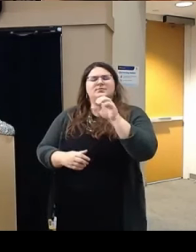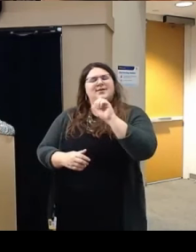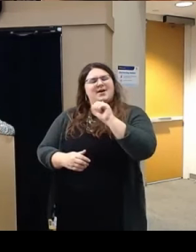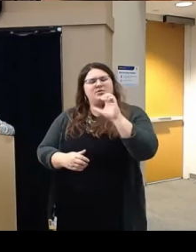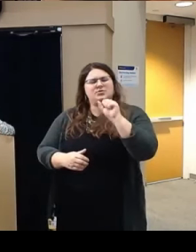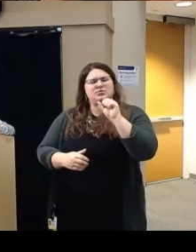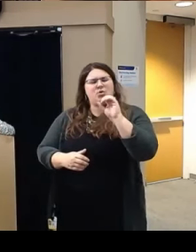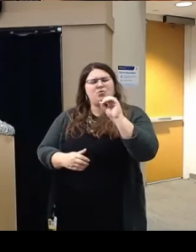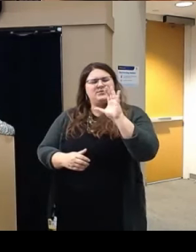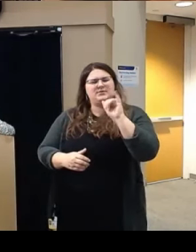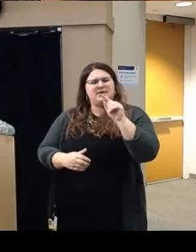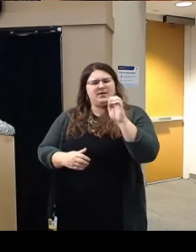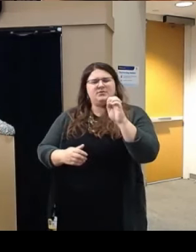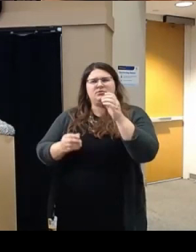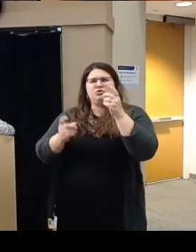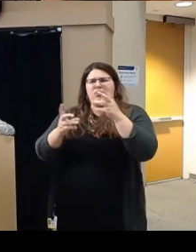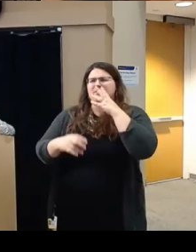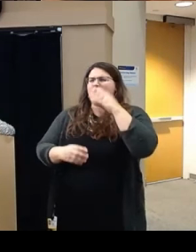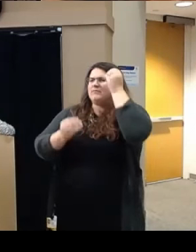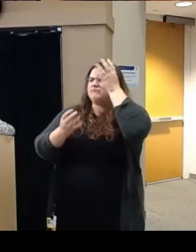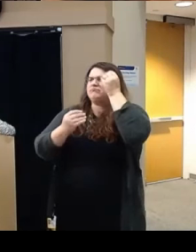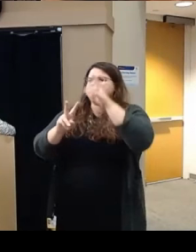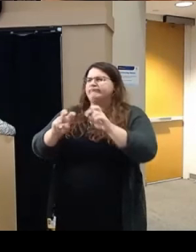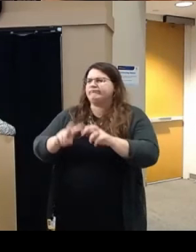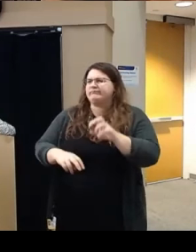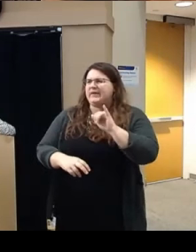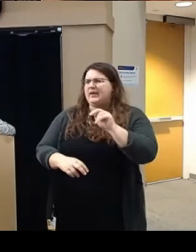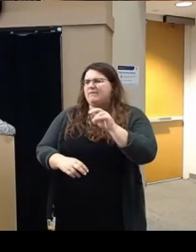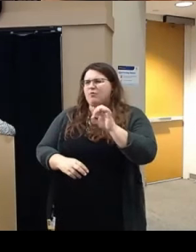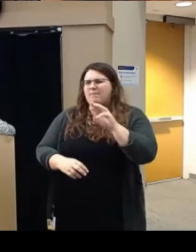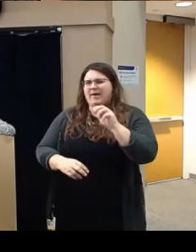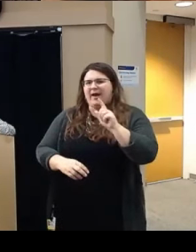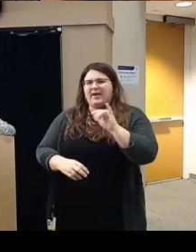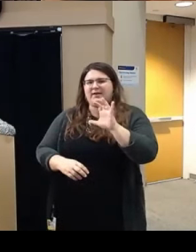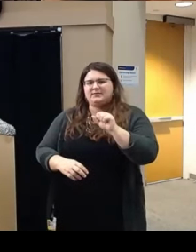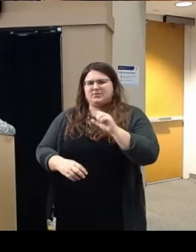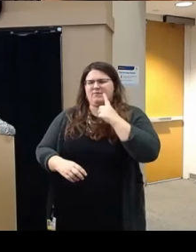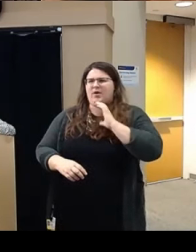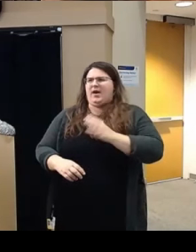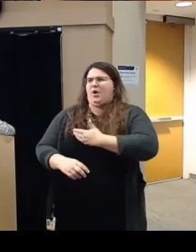ics for our department and it is in that role that she presents today on the Epic Behavioral